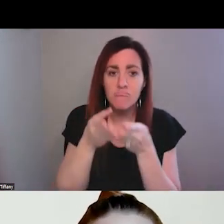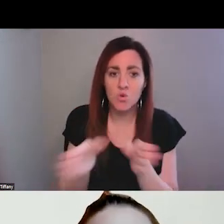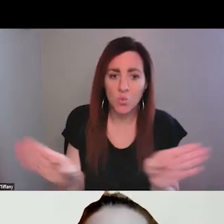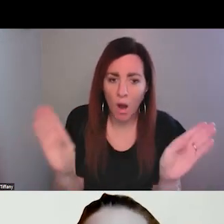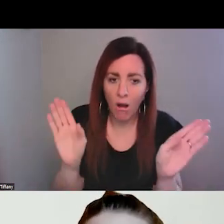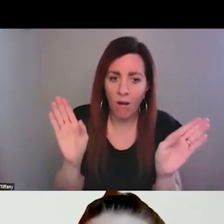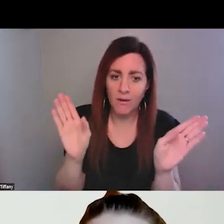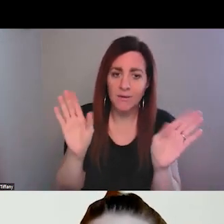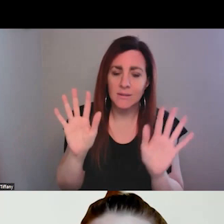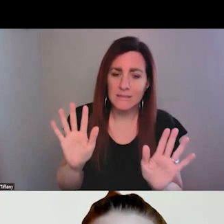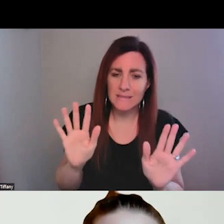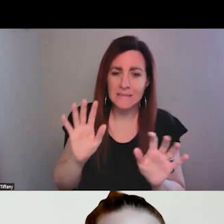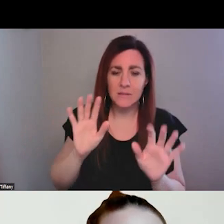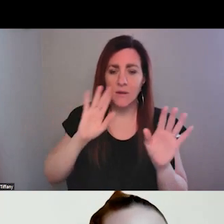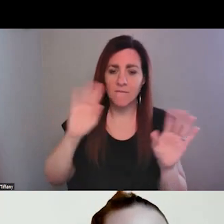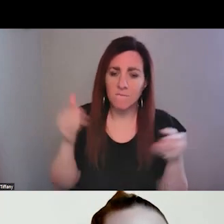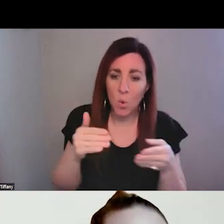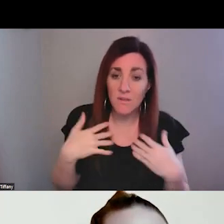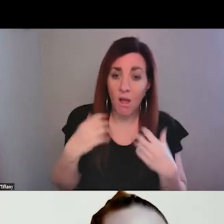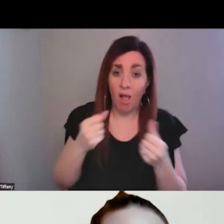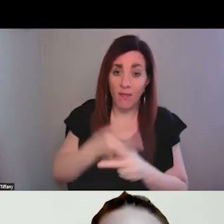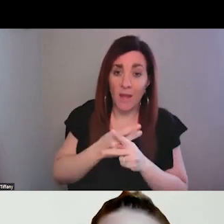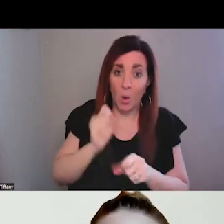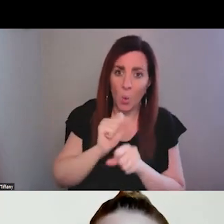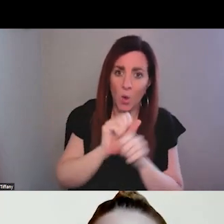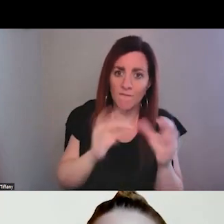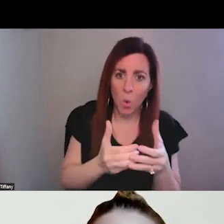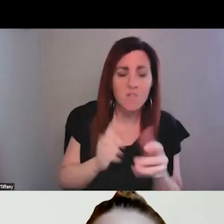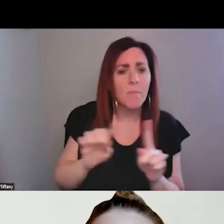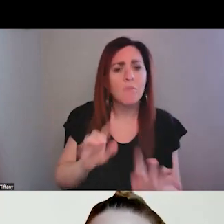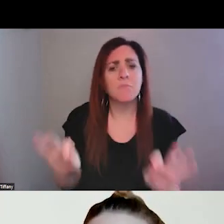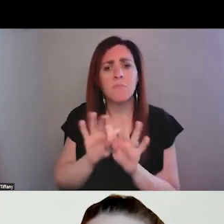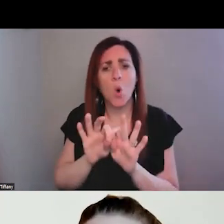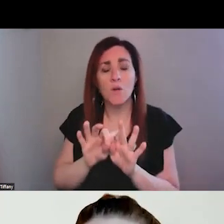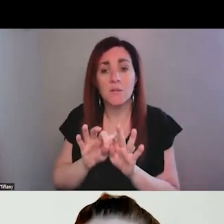BUT FOR THIS GROUP, THERE IS REVISIONS IN THERE TO IMPROVE AND